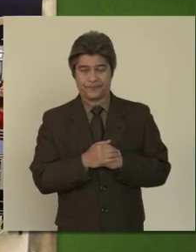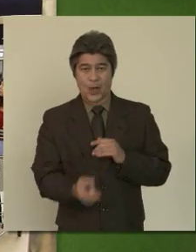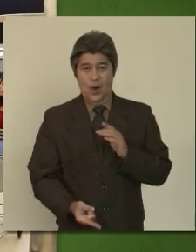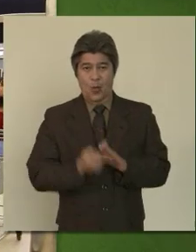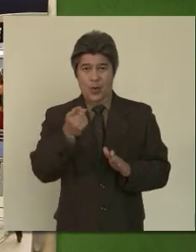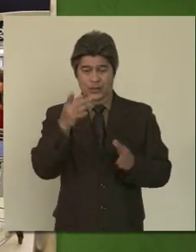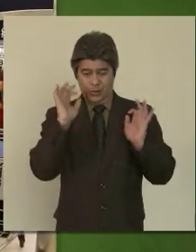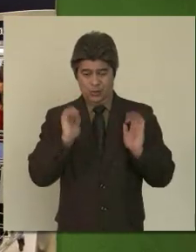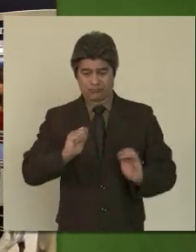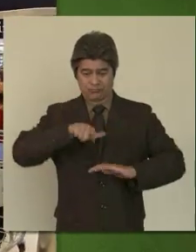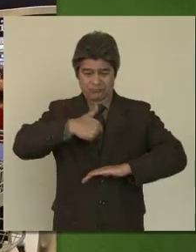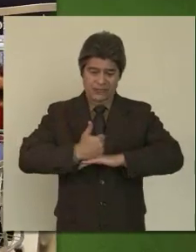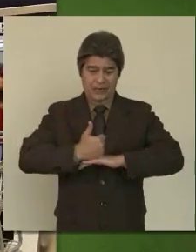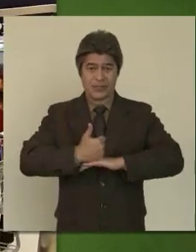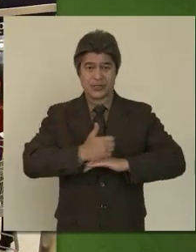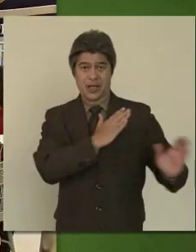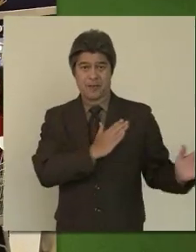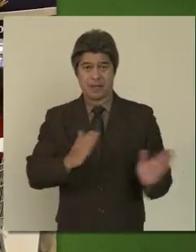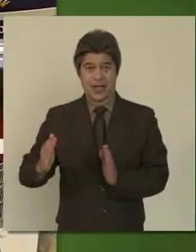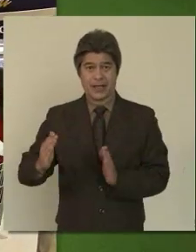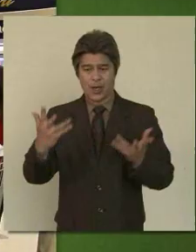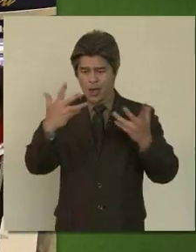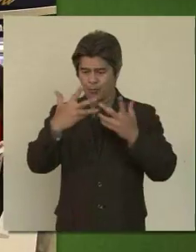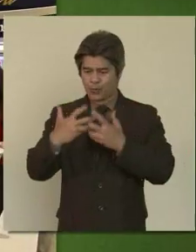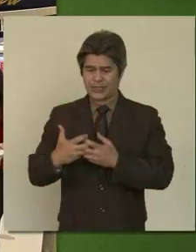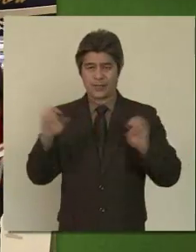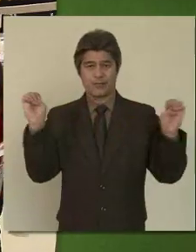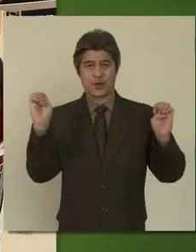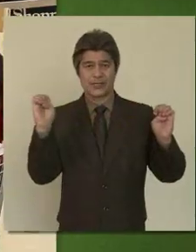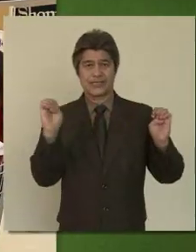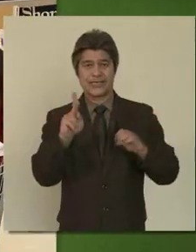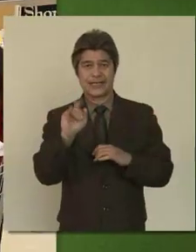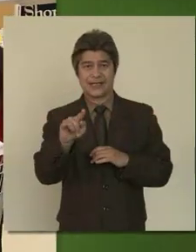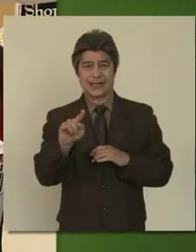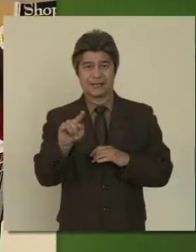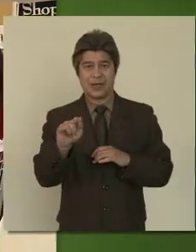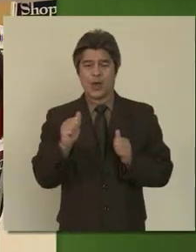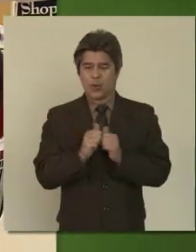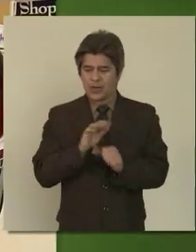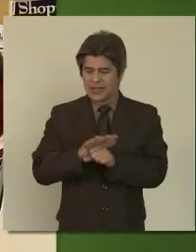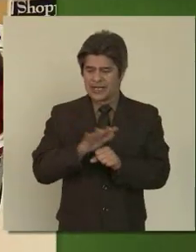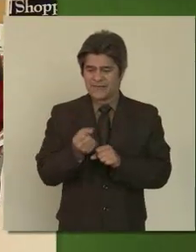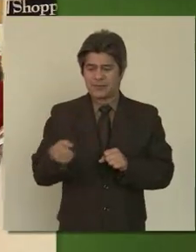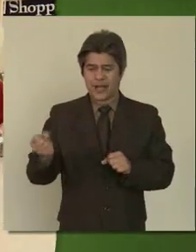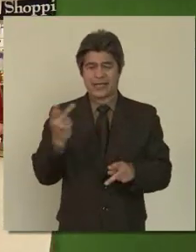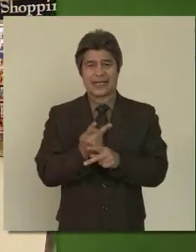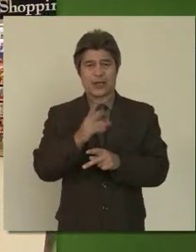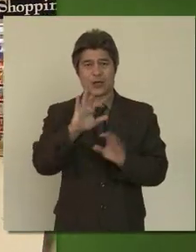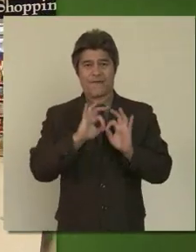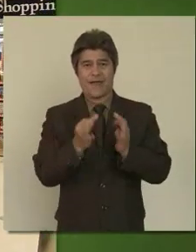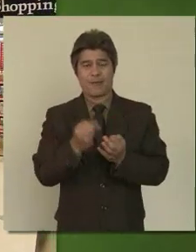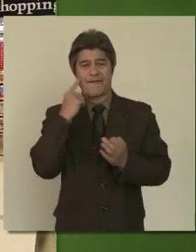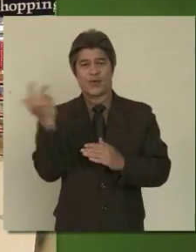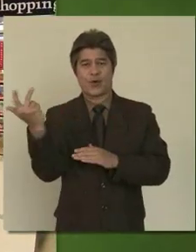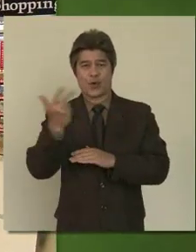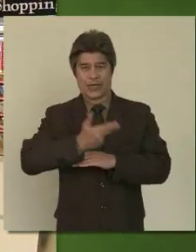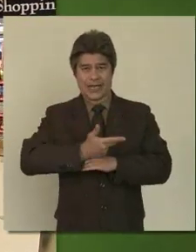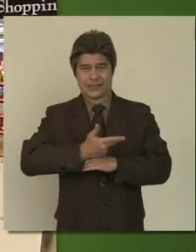Once you’ve established your plan, start to put together an emergency kit with enough supplies to take care of your family for three days.